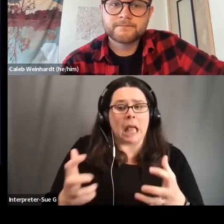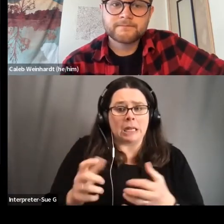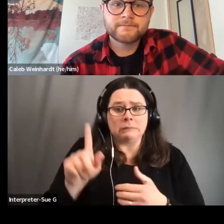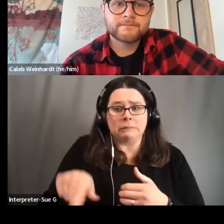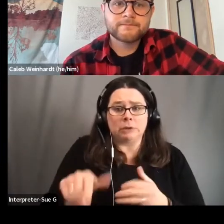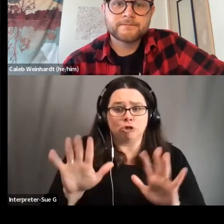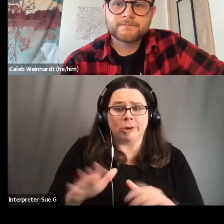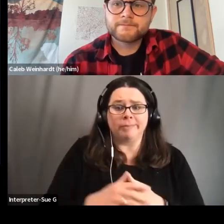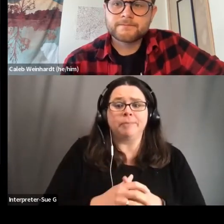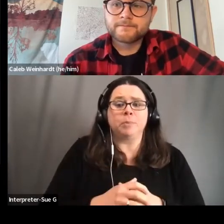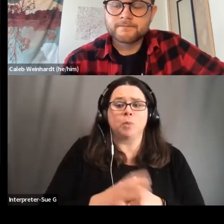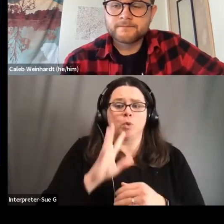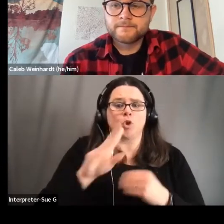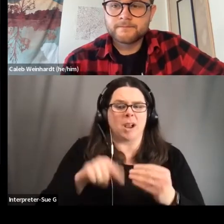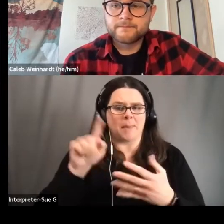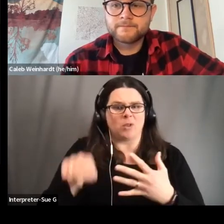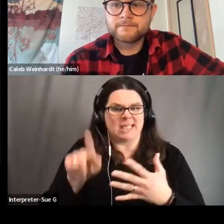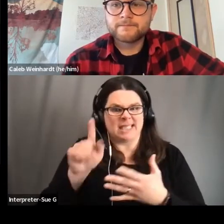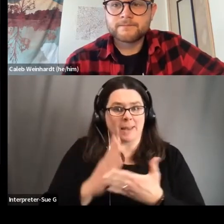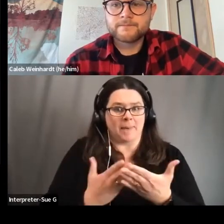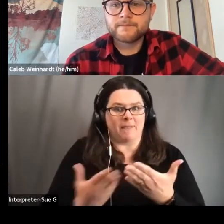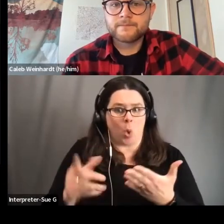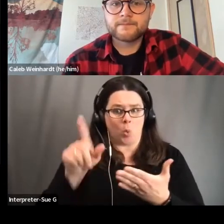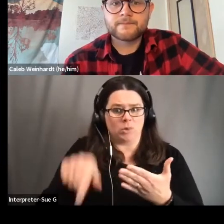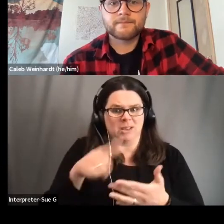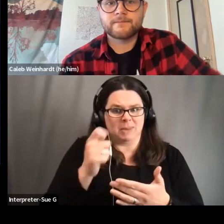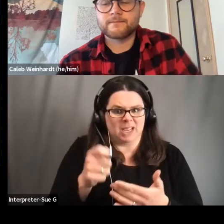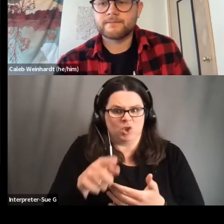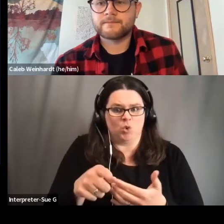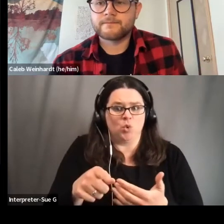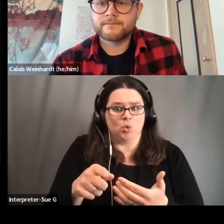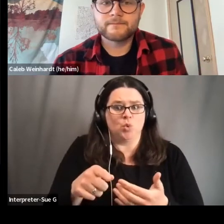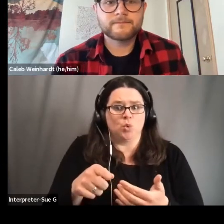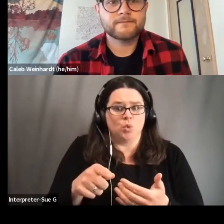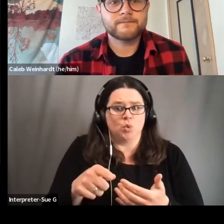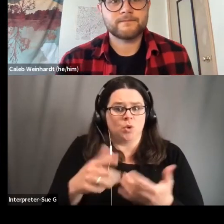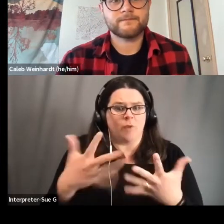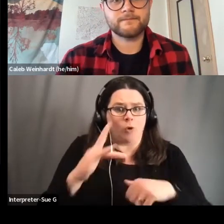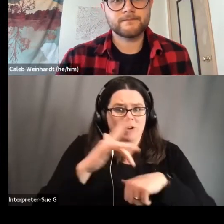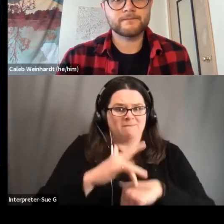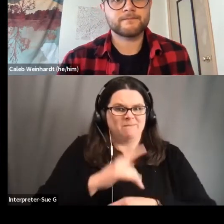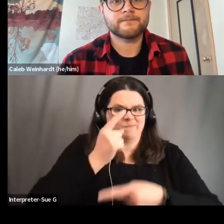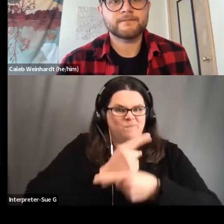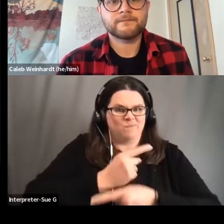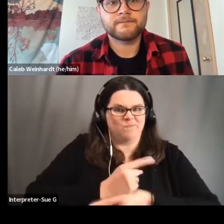We're gonna talk about some of those things 'cause you all have gotten it right. You know you're on the totally right track